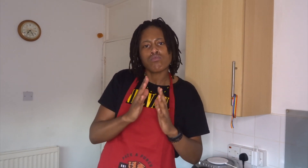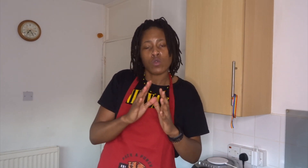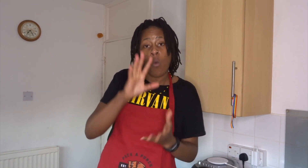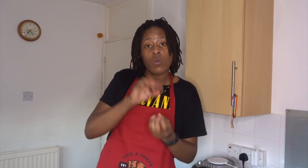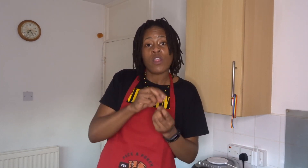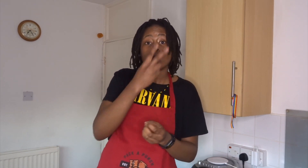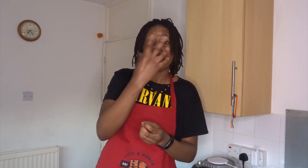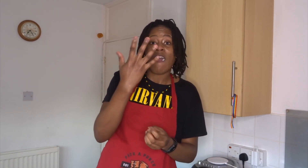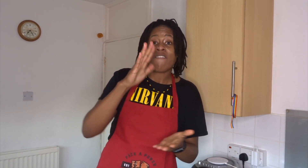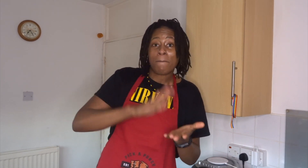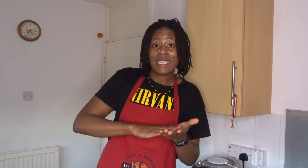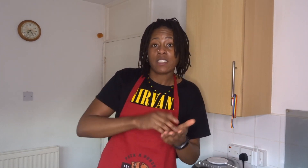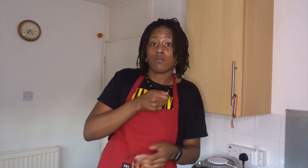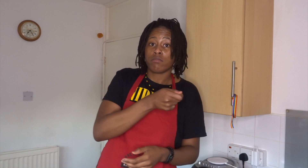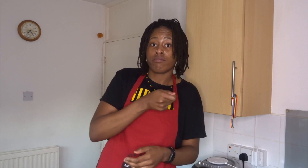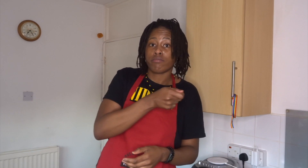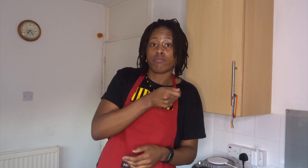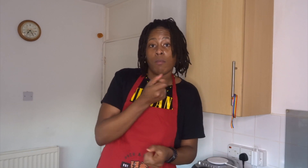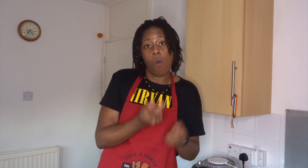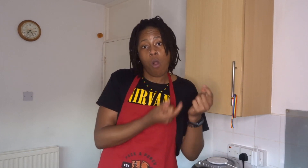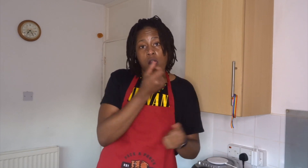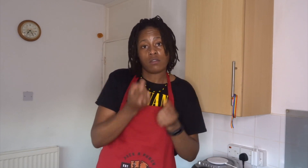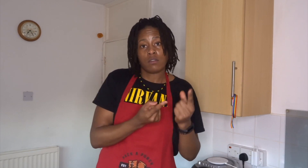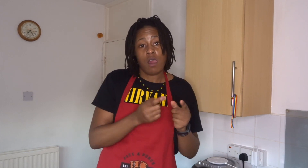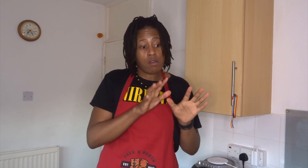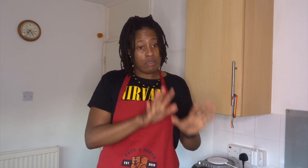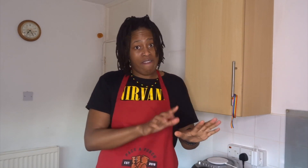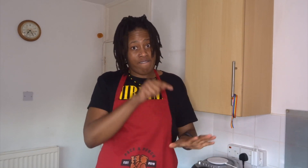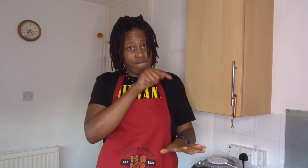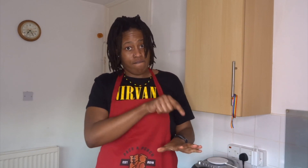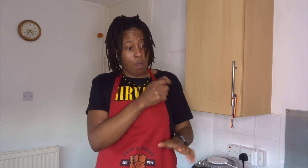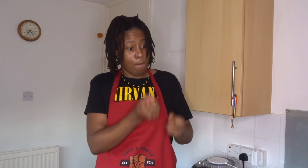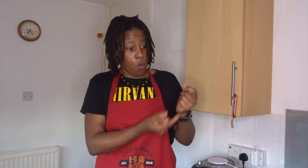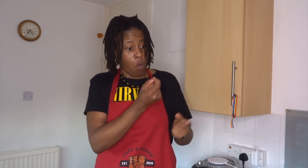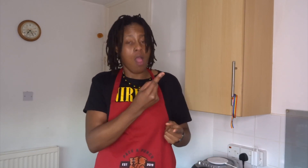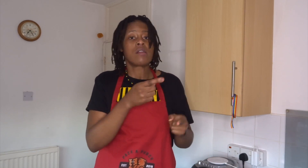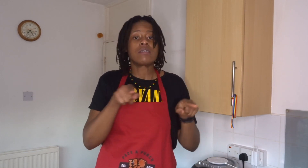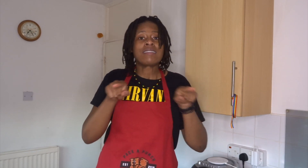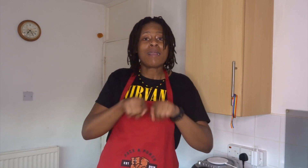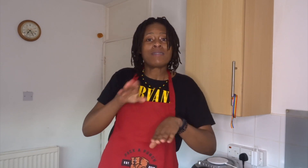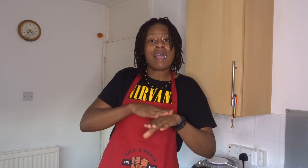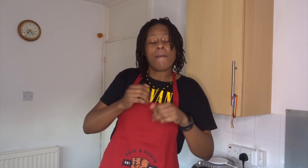And then an additional 15 minutes cooking on a low heat.